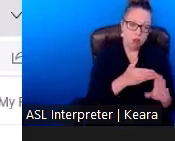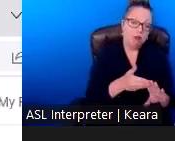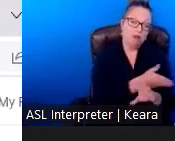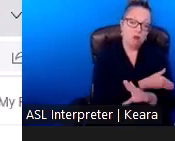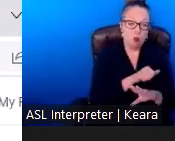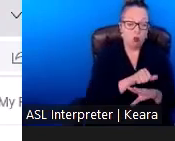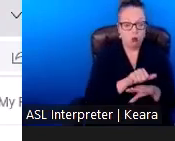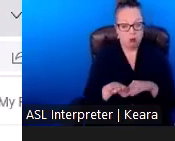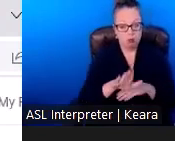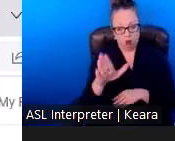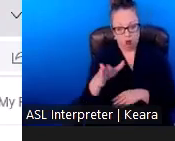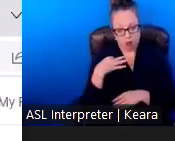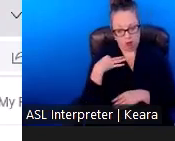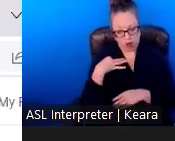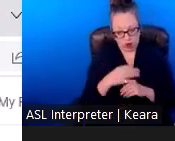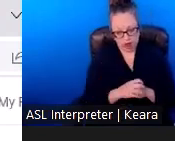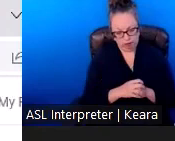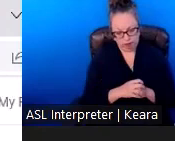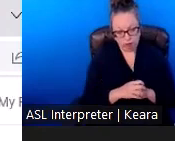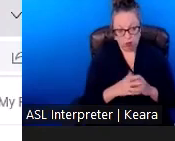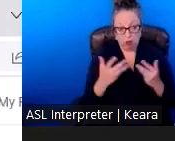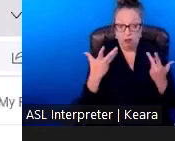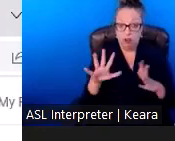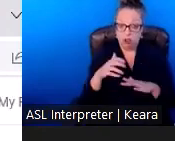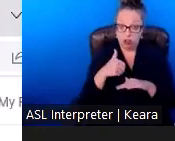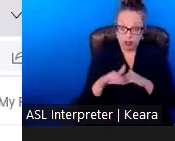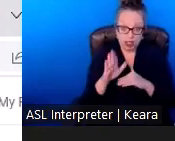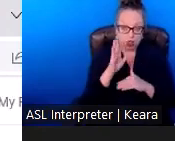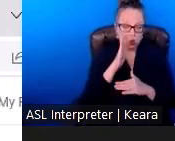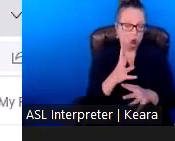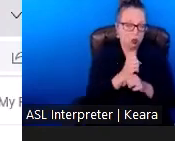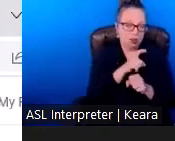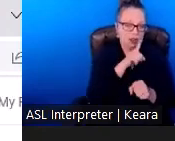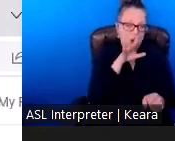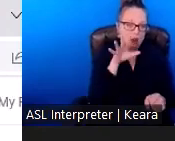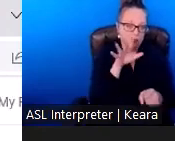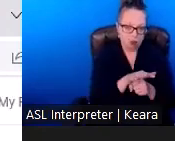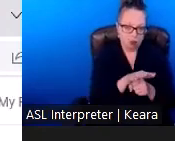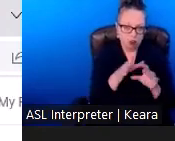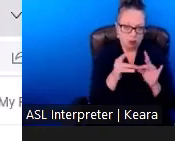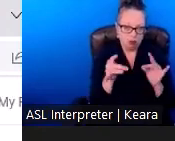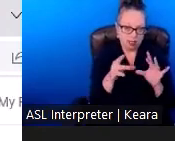application, you will receive a confirmation message in SmartSimple as well as an automatically-generated